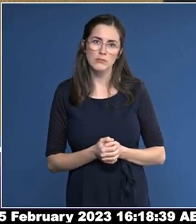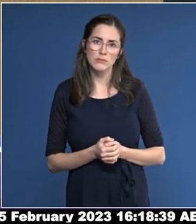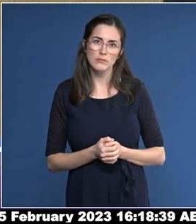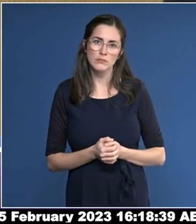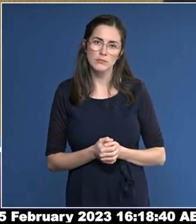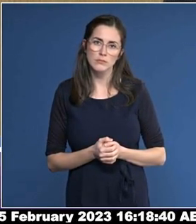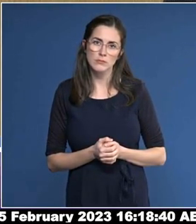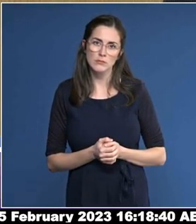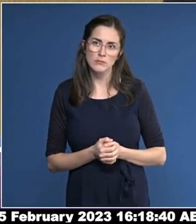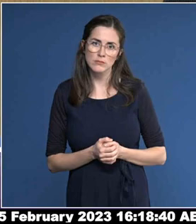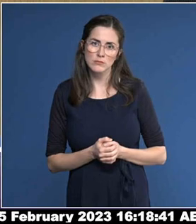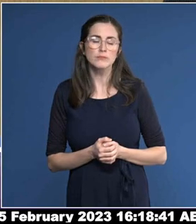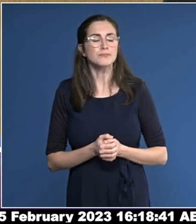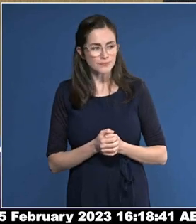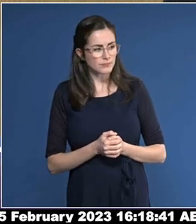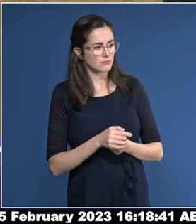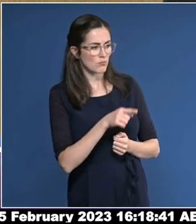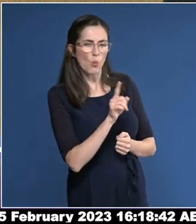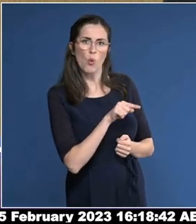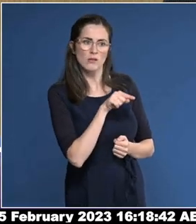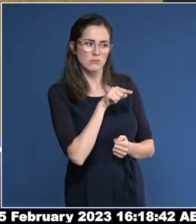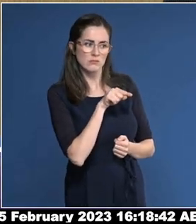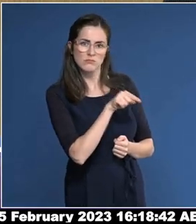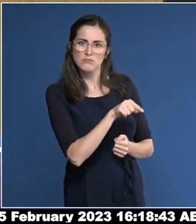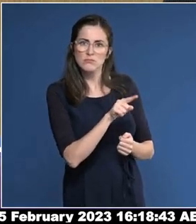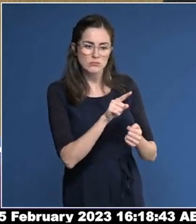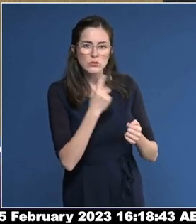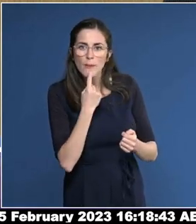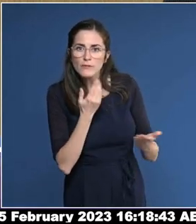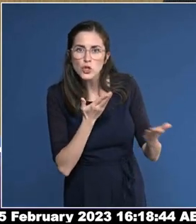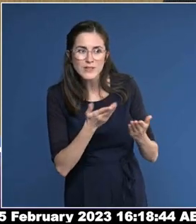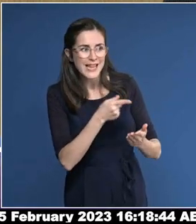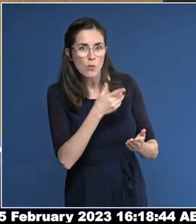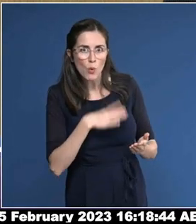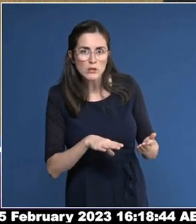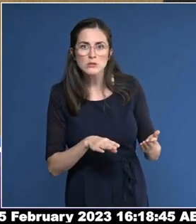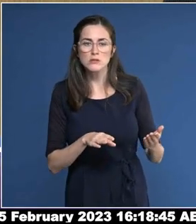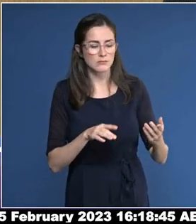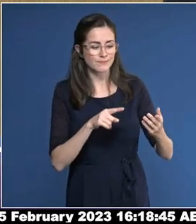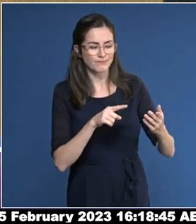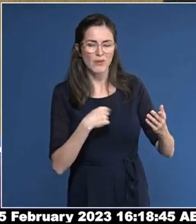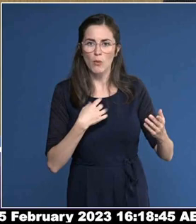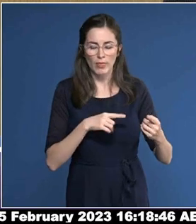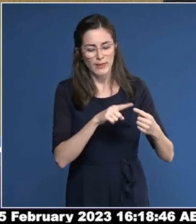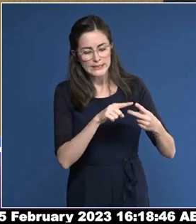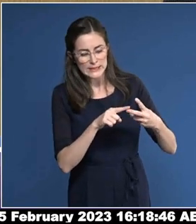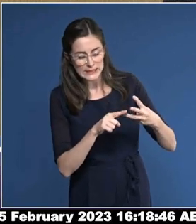that they might engage, there is inherent bias and challenges with that conflict that